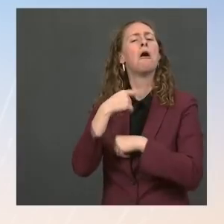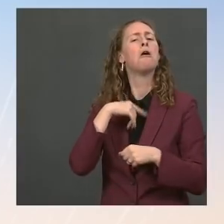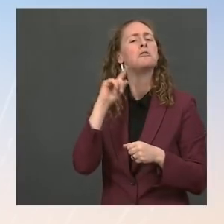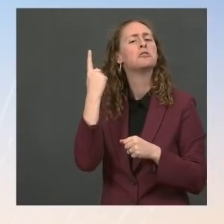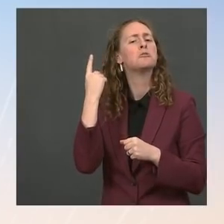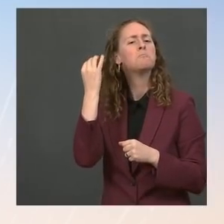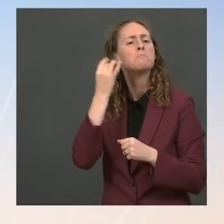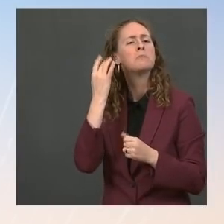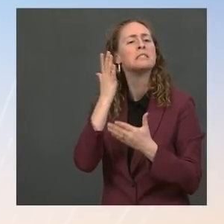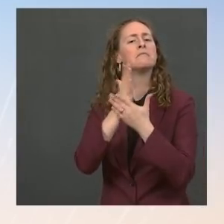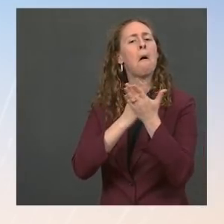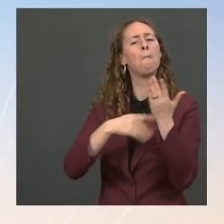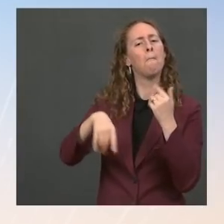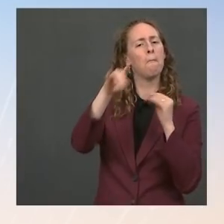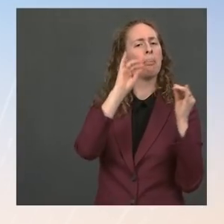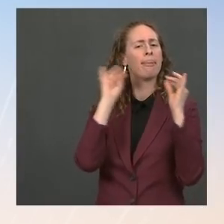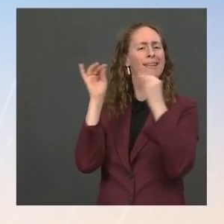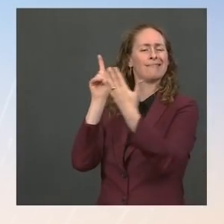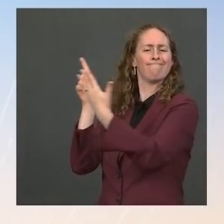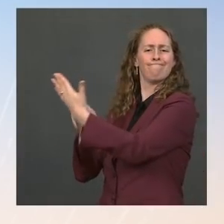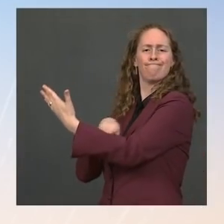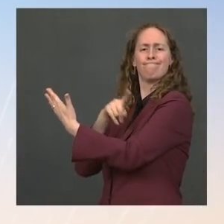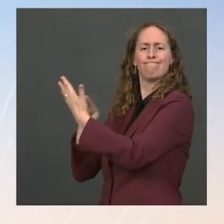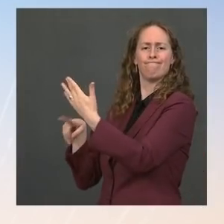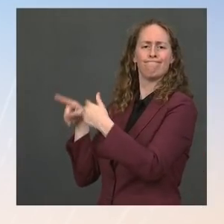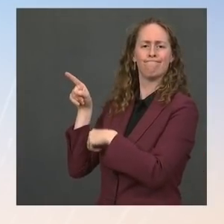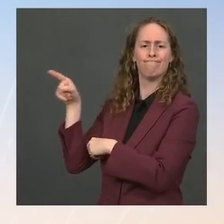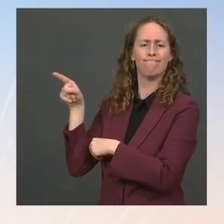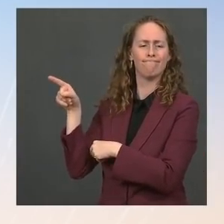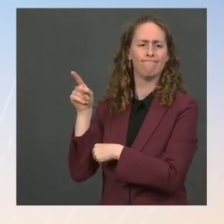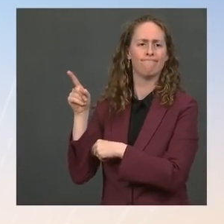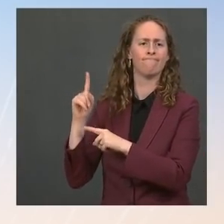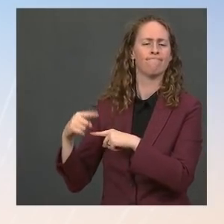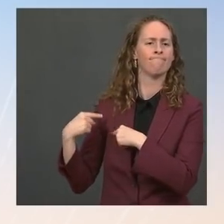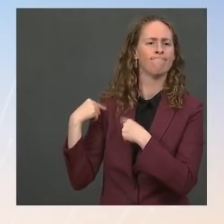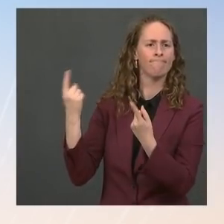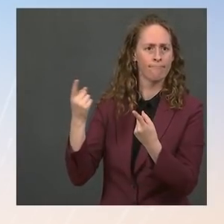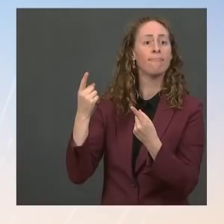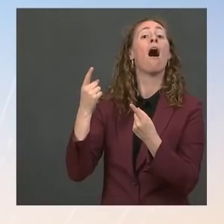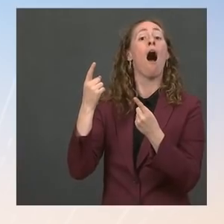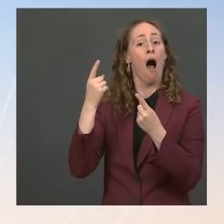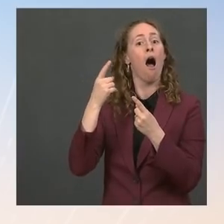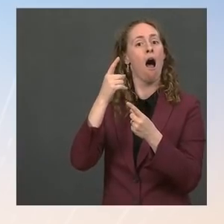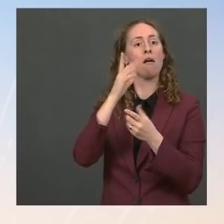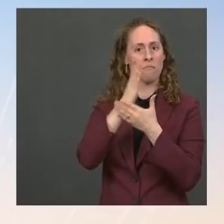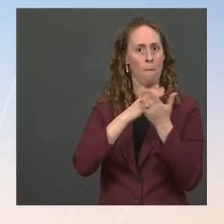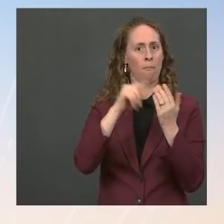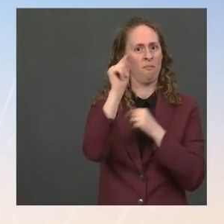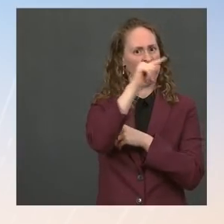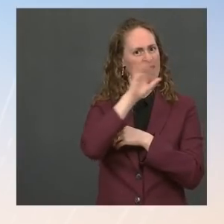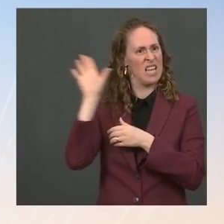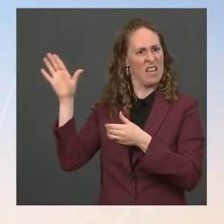in foreign capitals in recent weeks, including with many of the partners who the President said he was going to reinvigorate these alliances with. So how does he square -- Ms Psaki: But what I think it's --